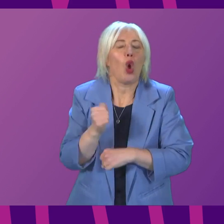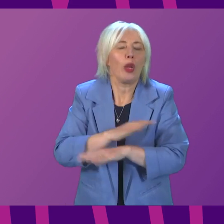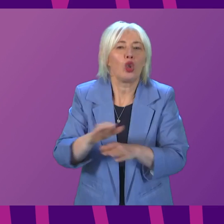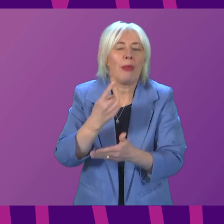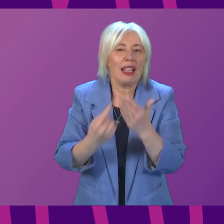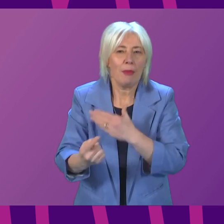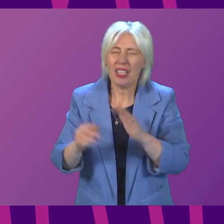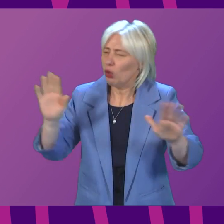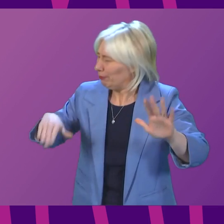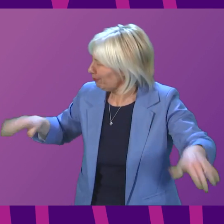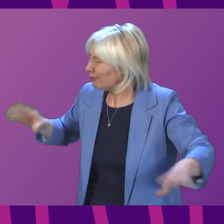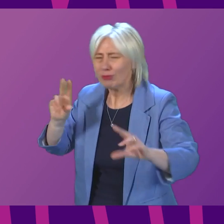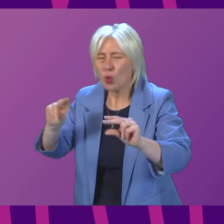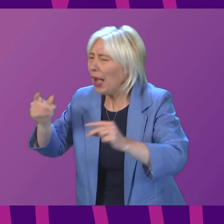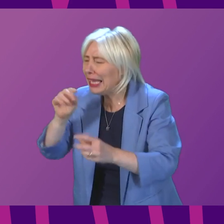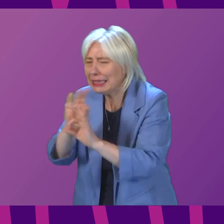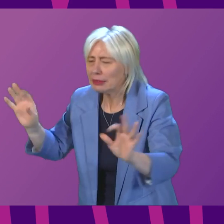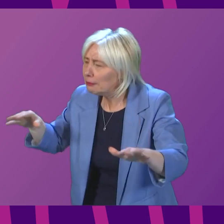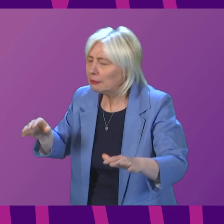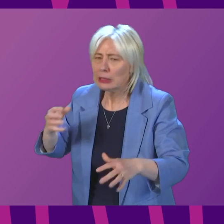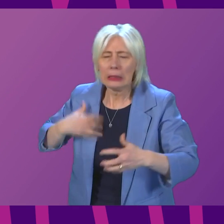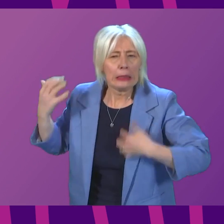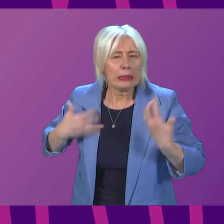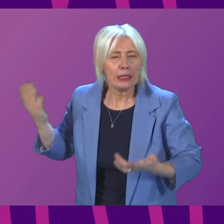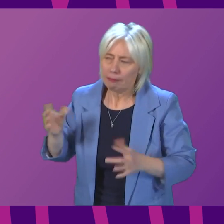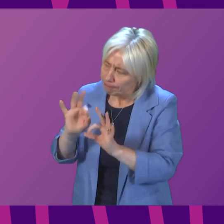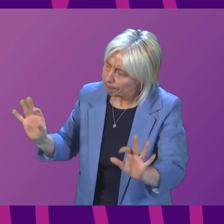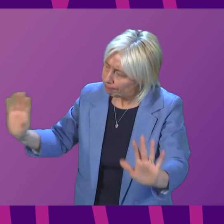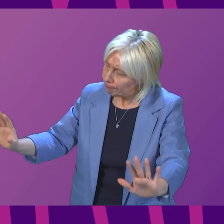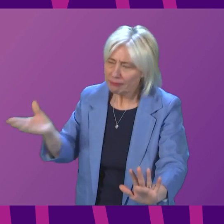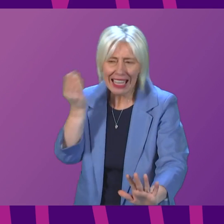Colleagues, can we please have a bit of quiet so that we can hear the First Minister?